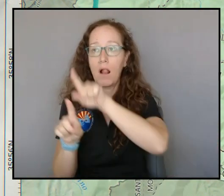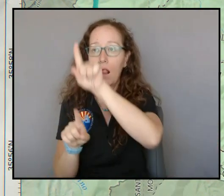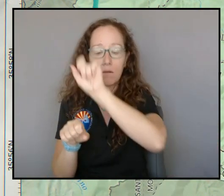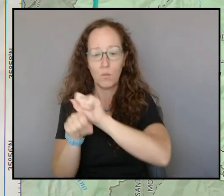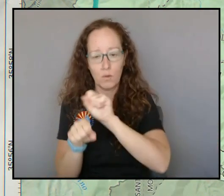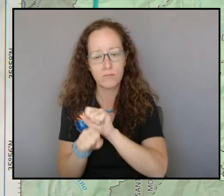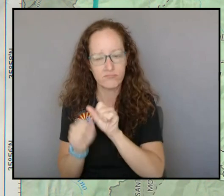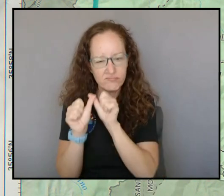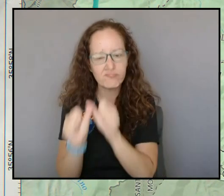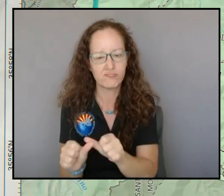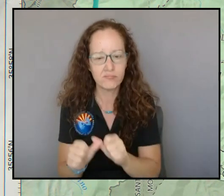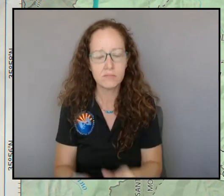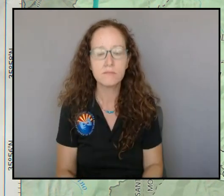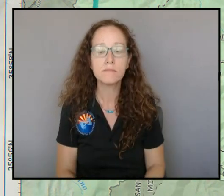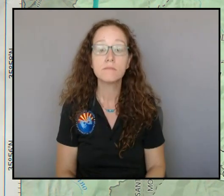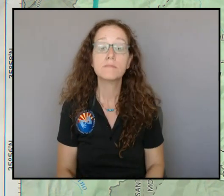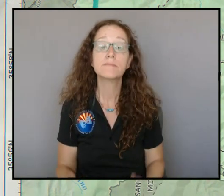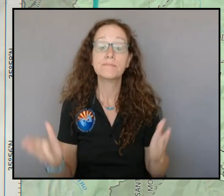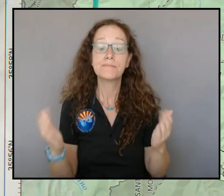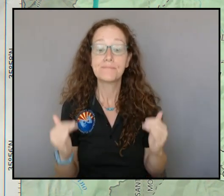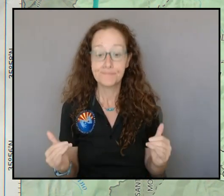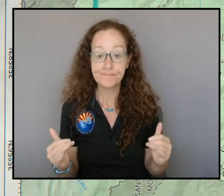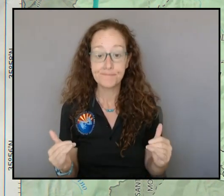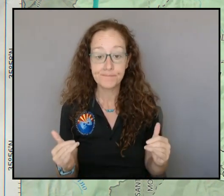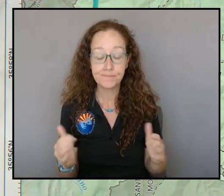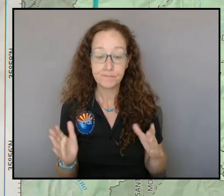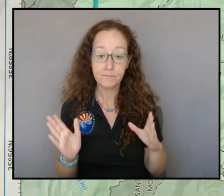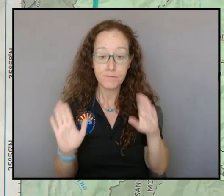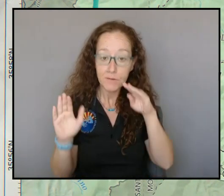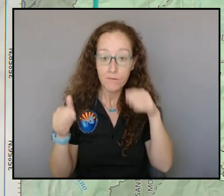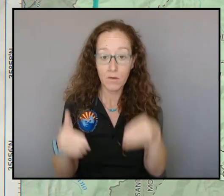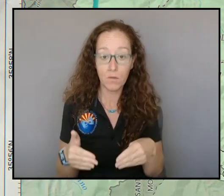next piece we'll really focus in on is that Spring